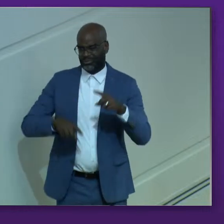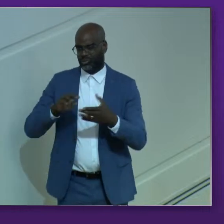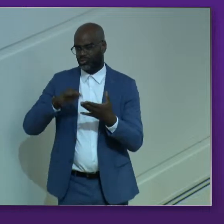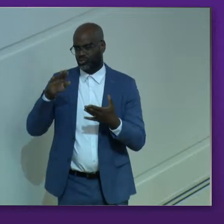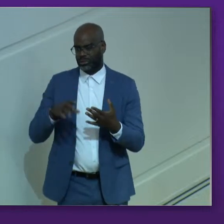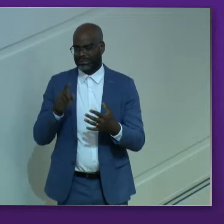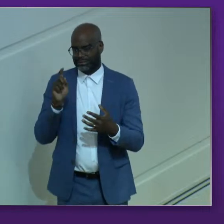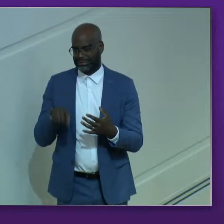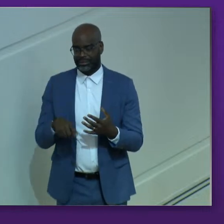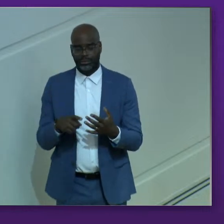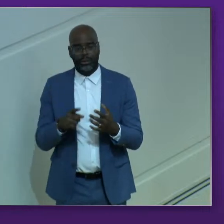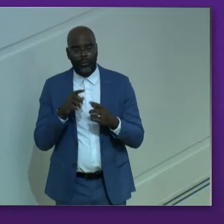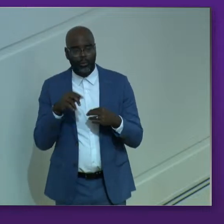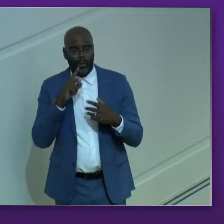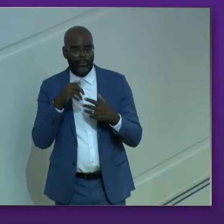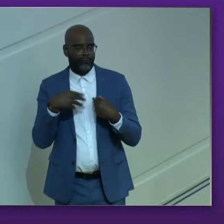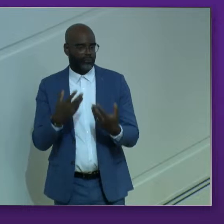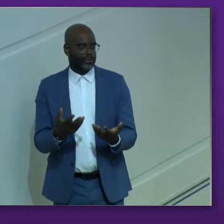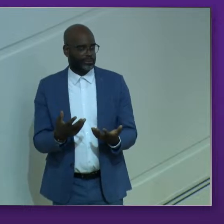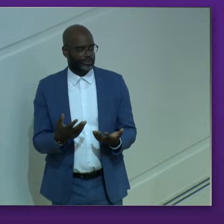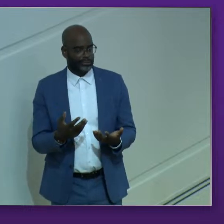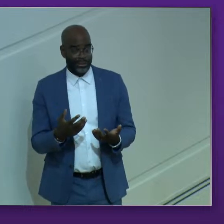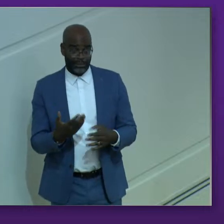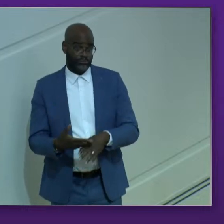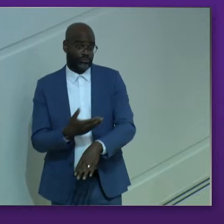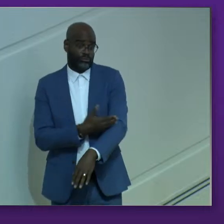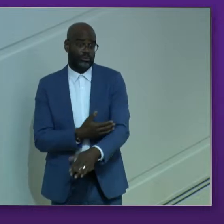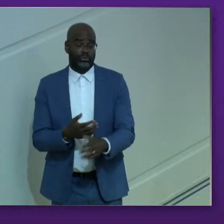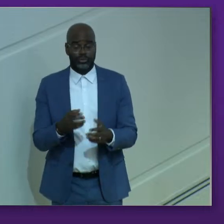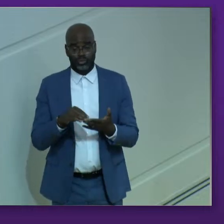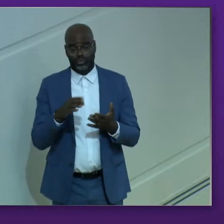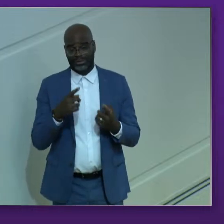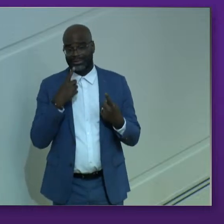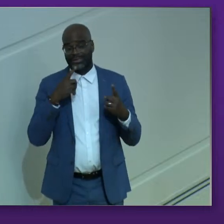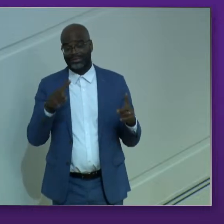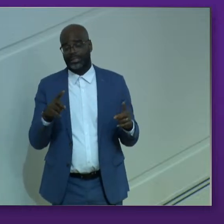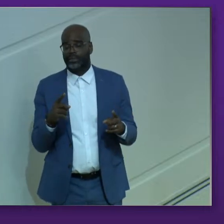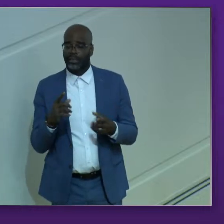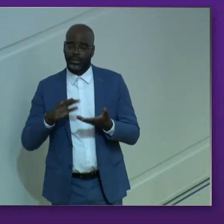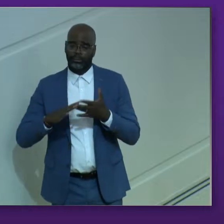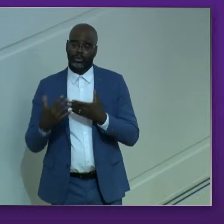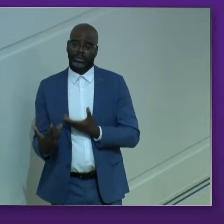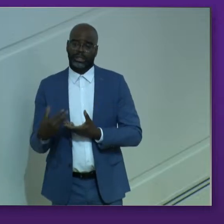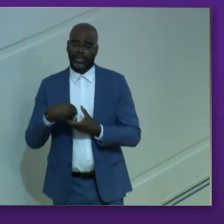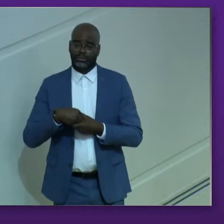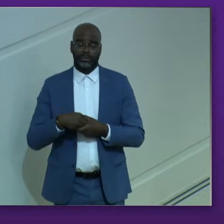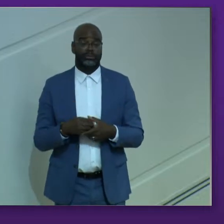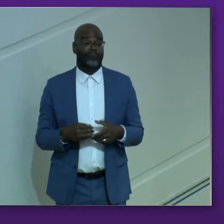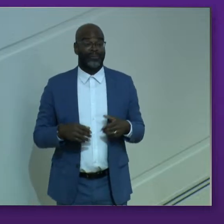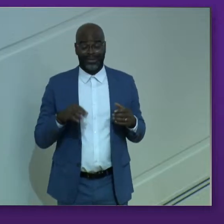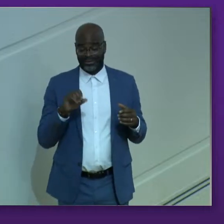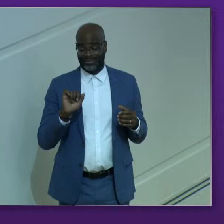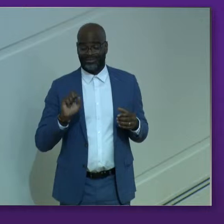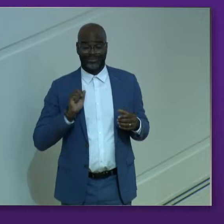OVER NEXT AWARD GOES TO THE STAFF ENRICHMENT THEY COMMITTEE